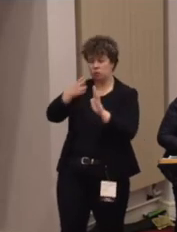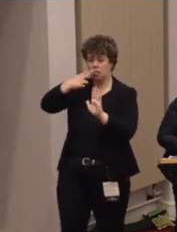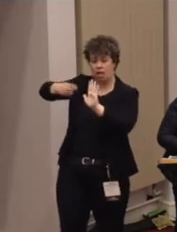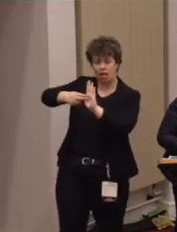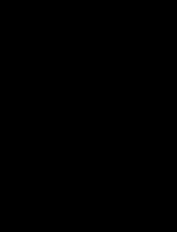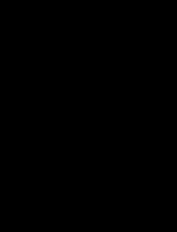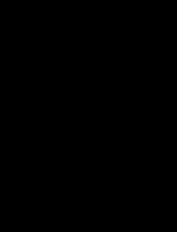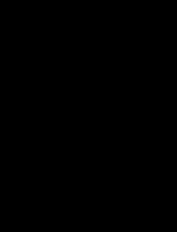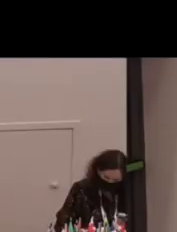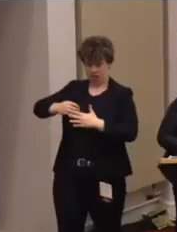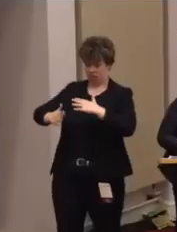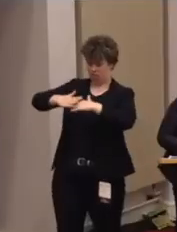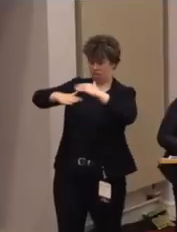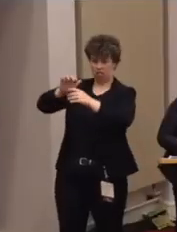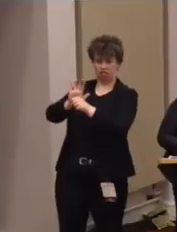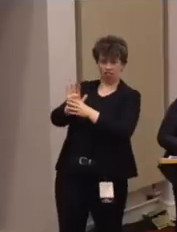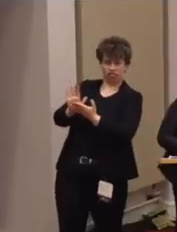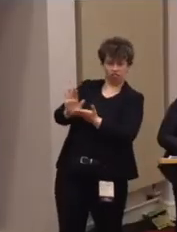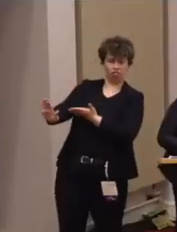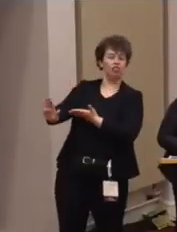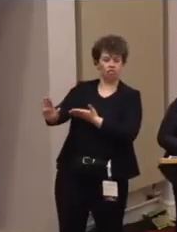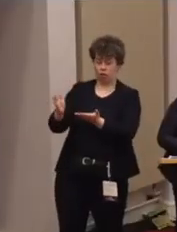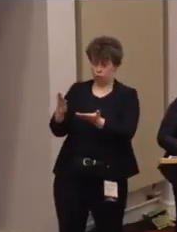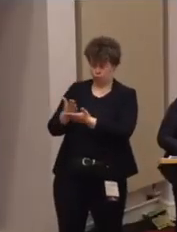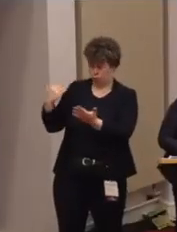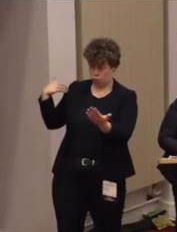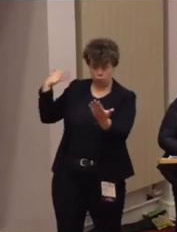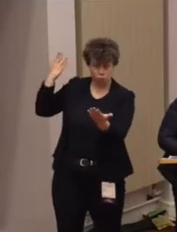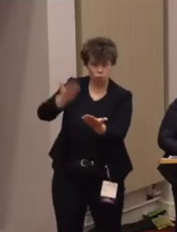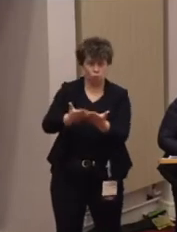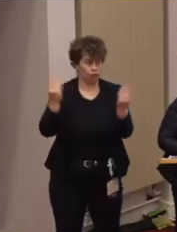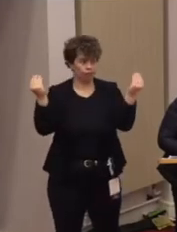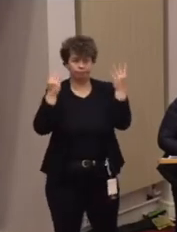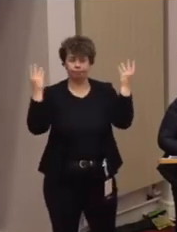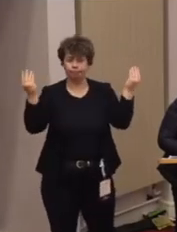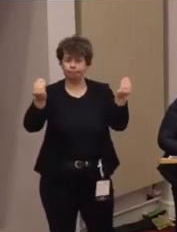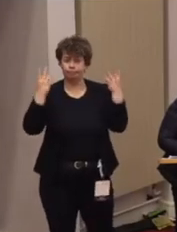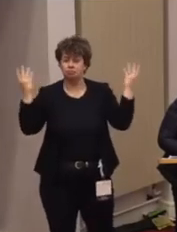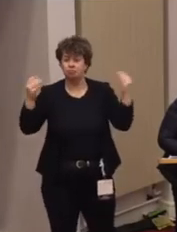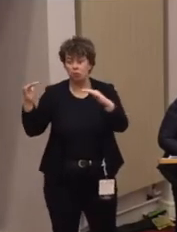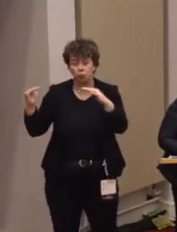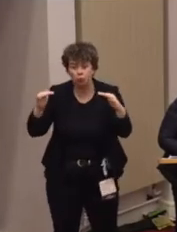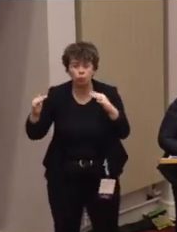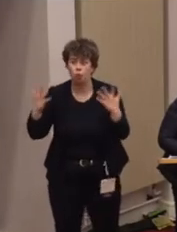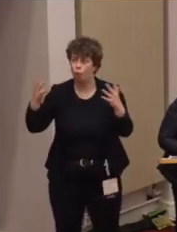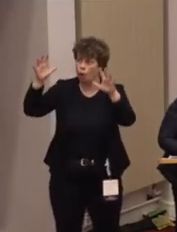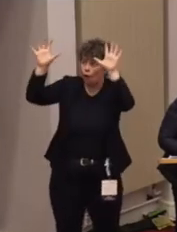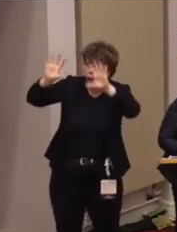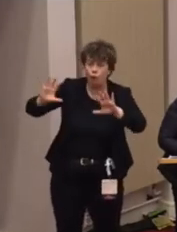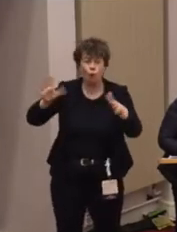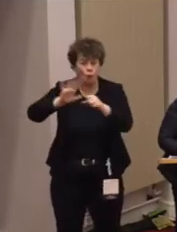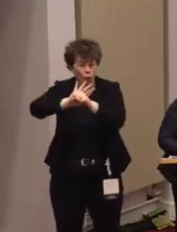identities and patient barriers during the emergencies. The social economic impact on